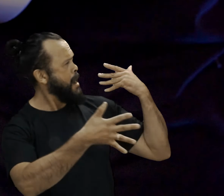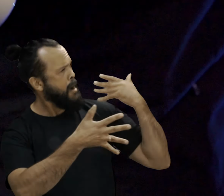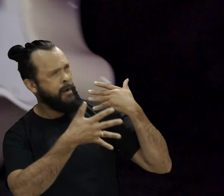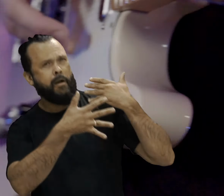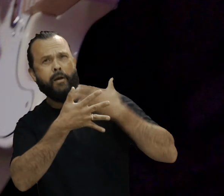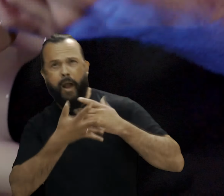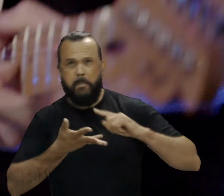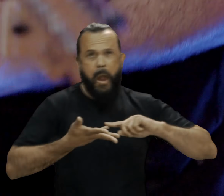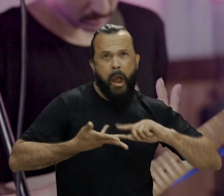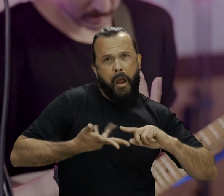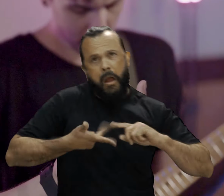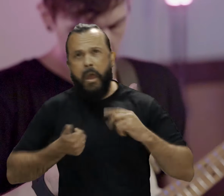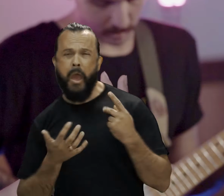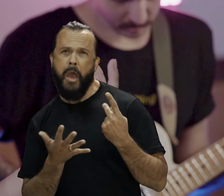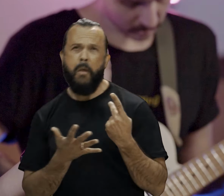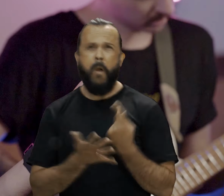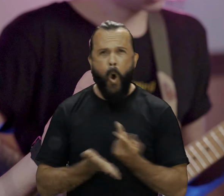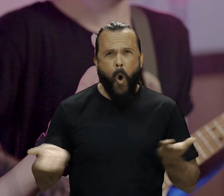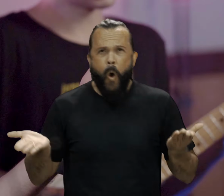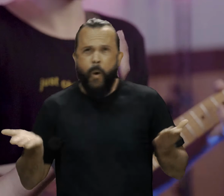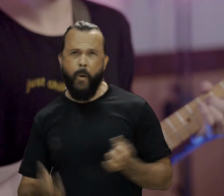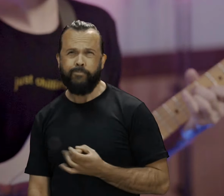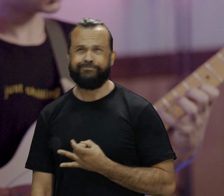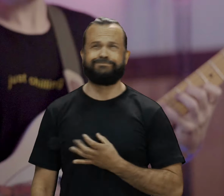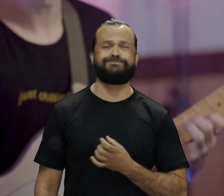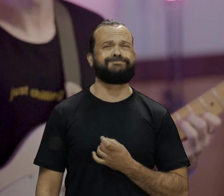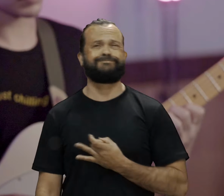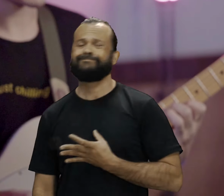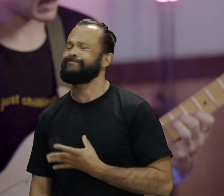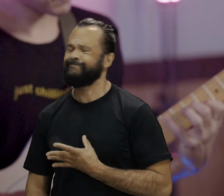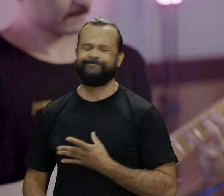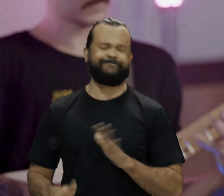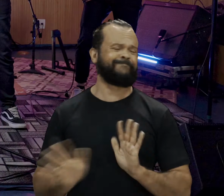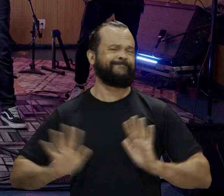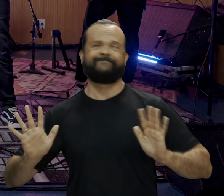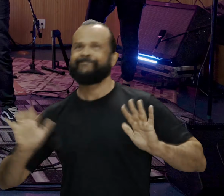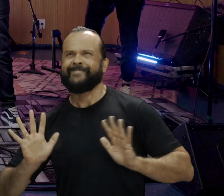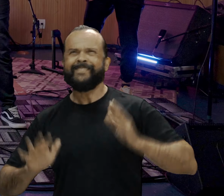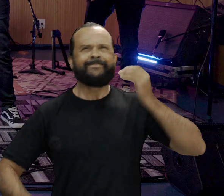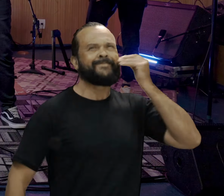They don't scare me anymore as not trying does